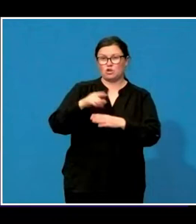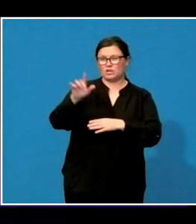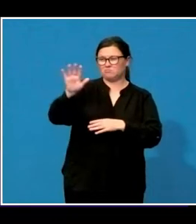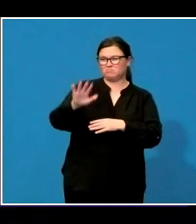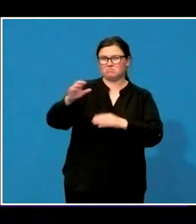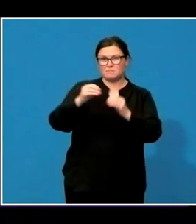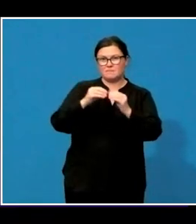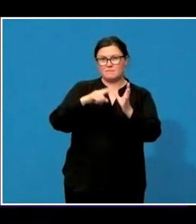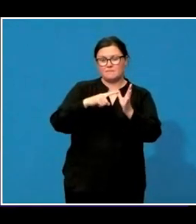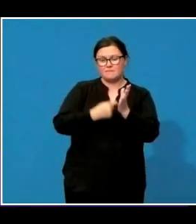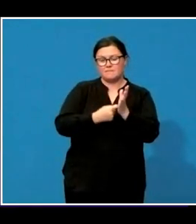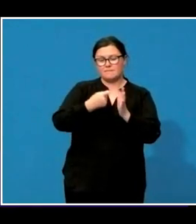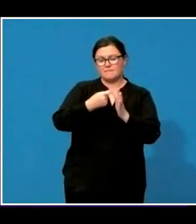Tennant Creek itself and living there.